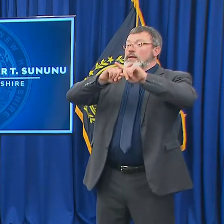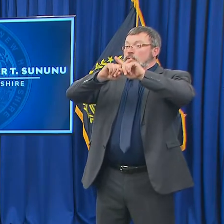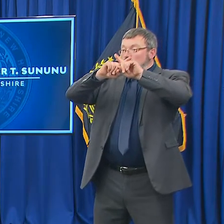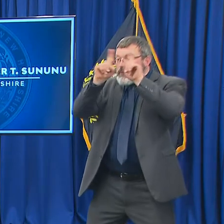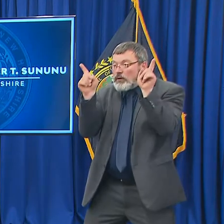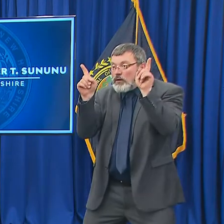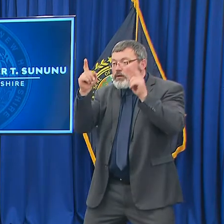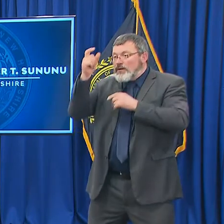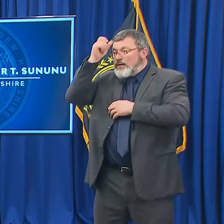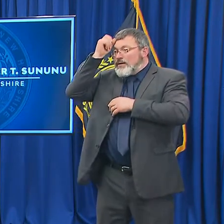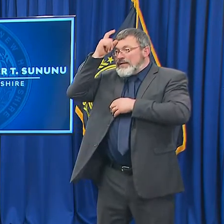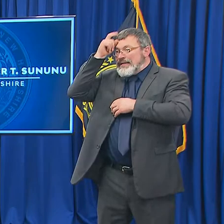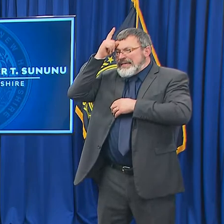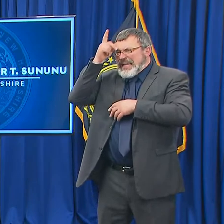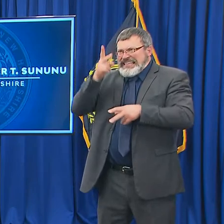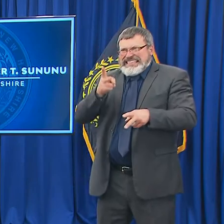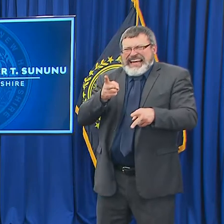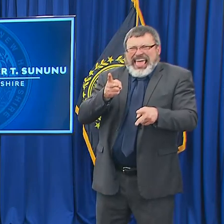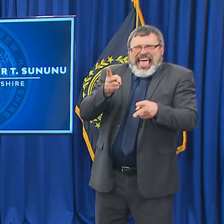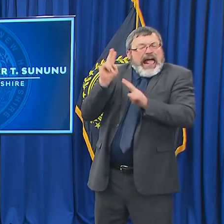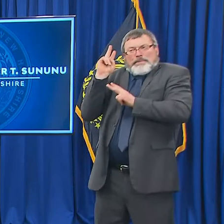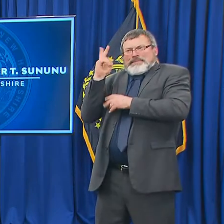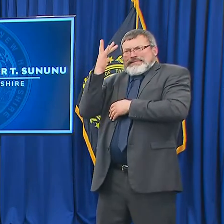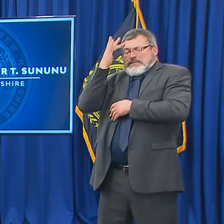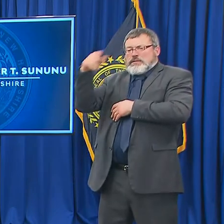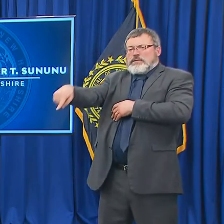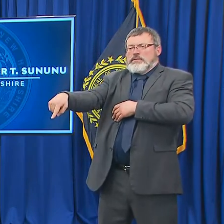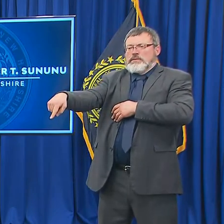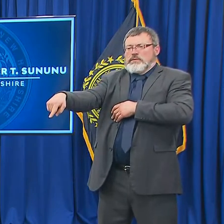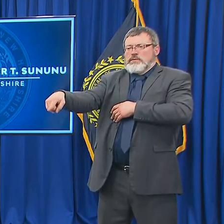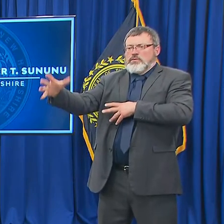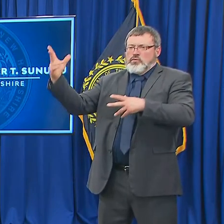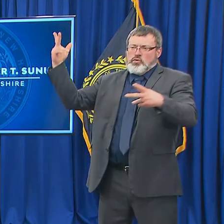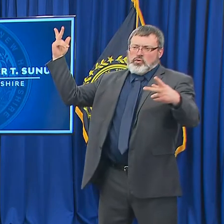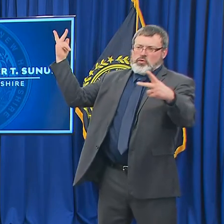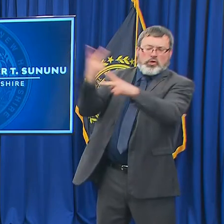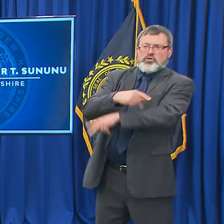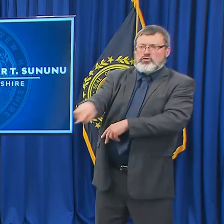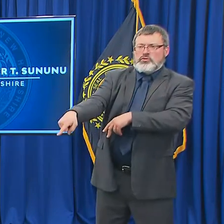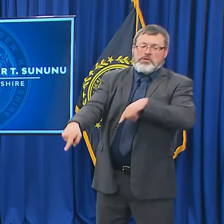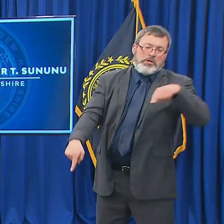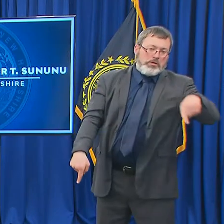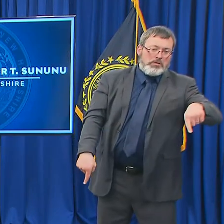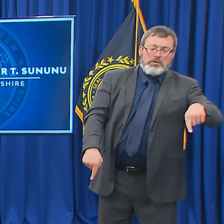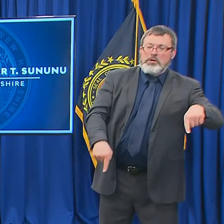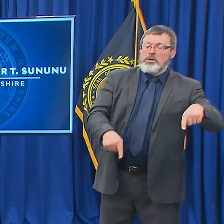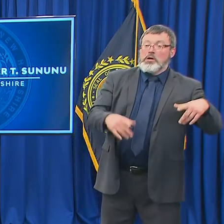and how we can how we protect different populations